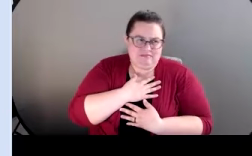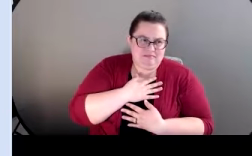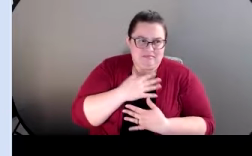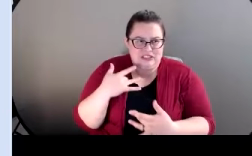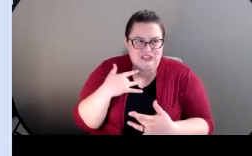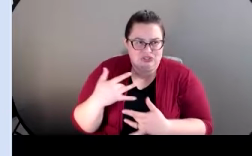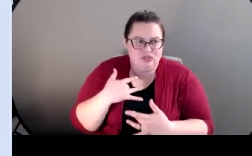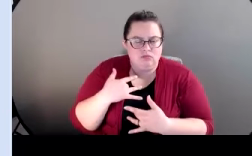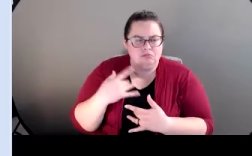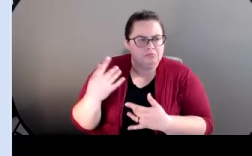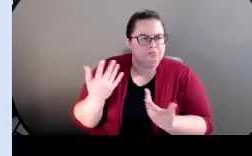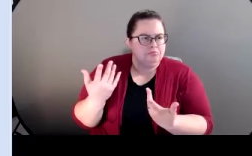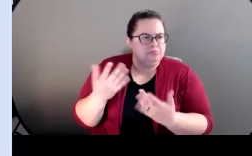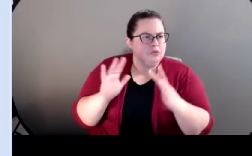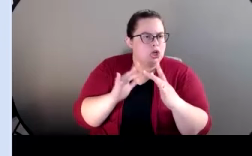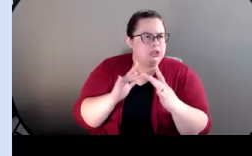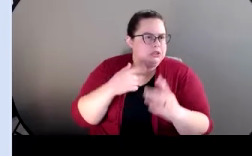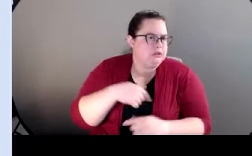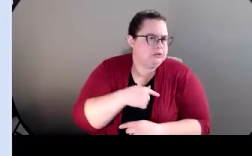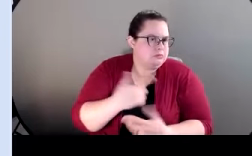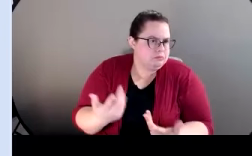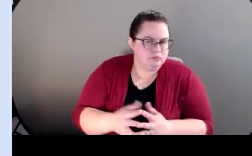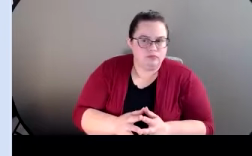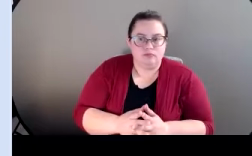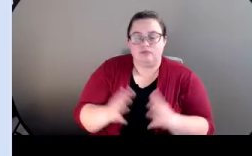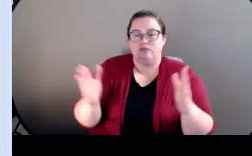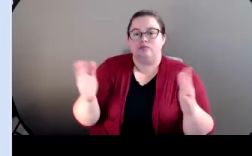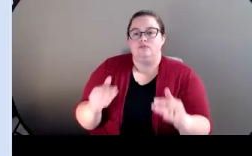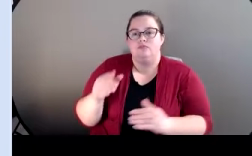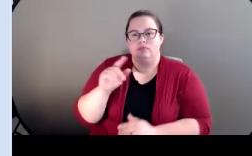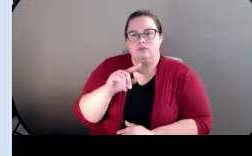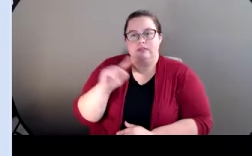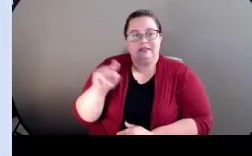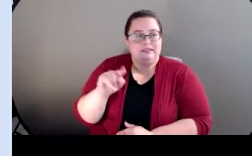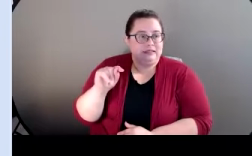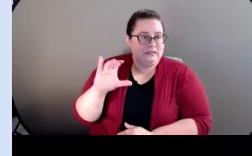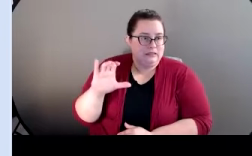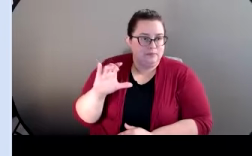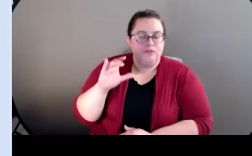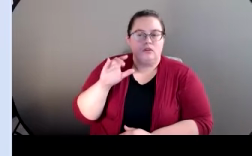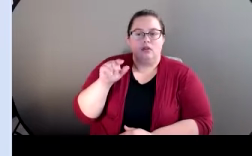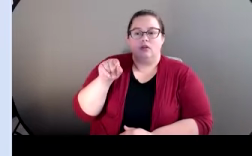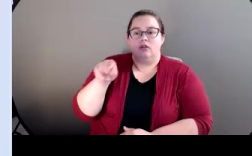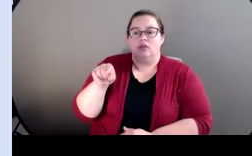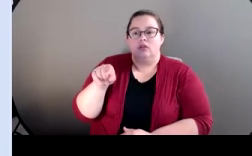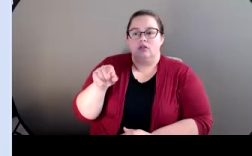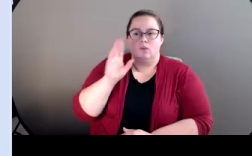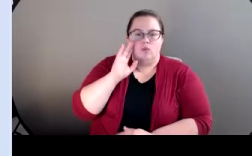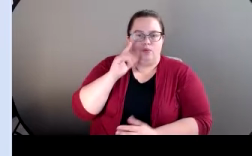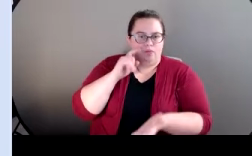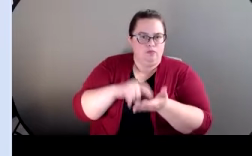Okay. Zero textbook costs. You will see. When you look at self-service that we have, little icons,